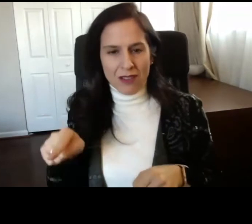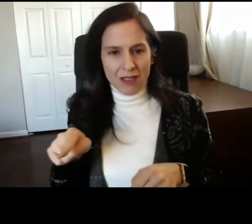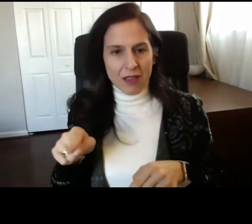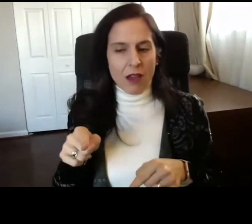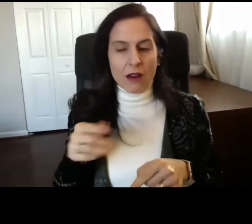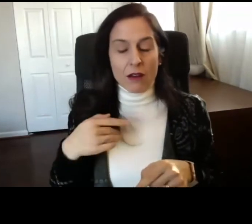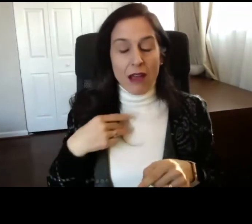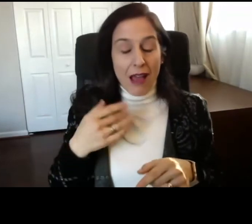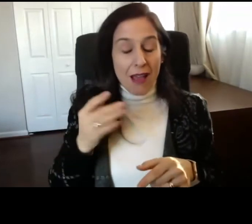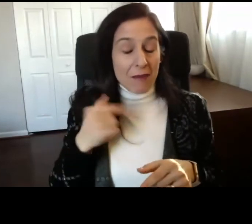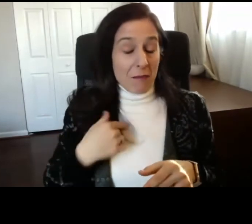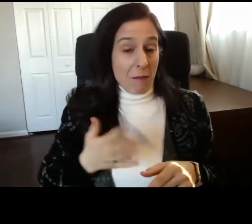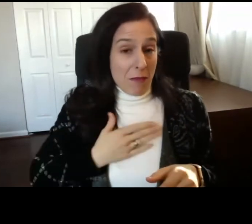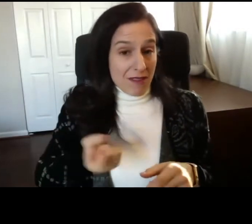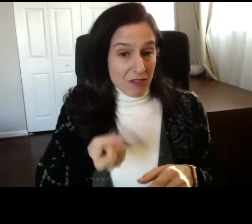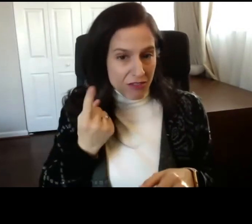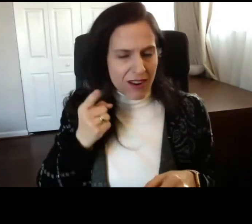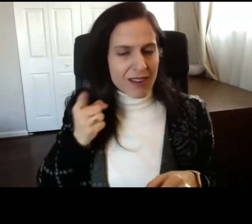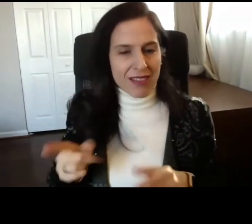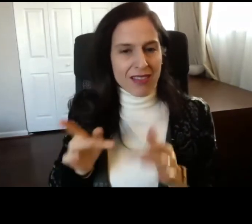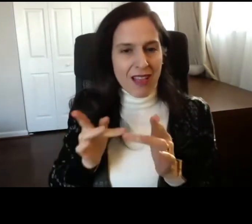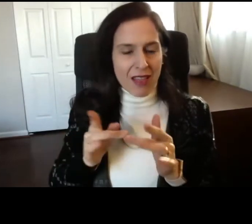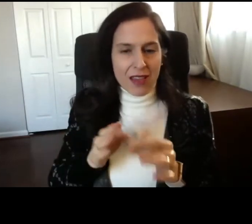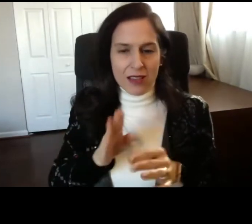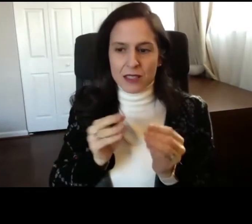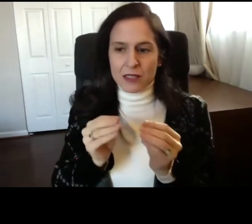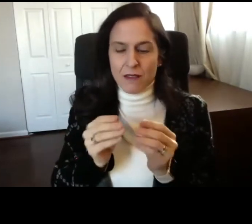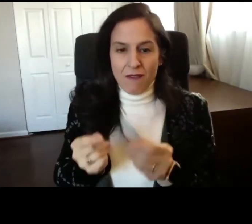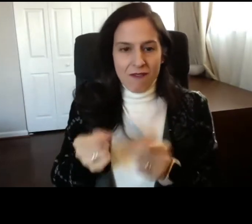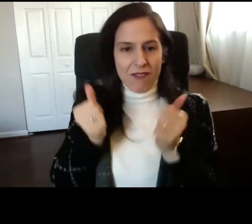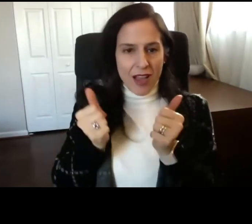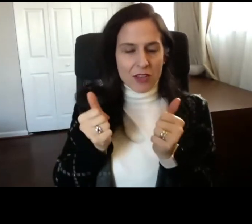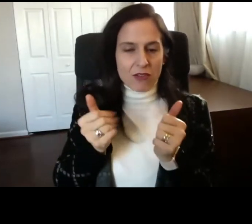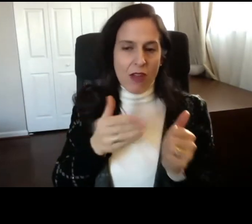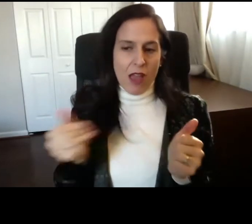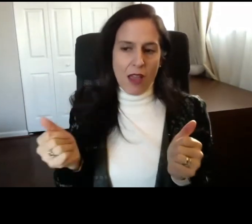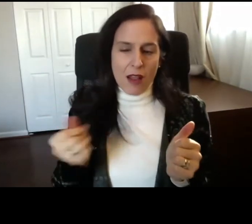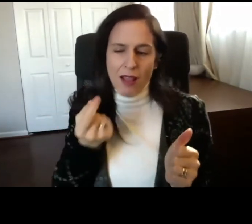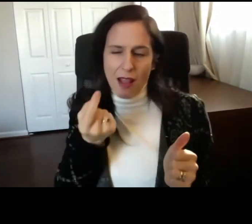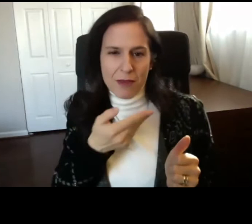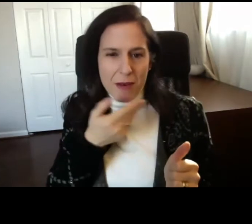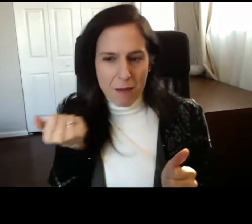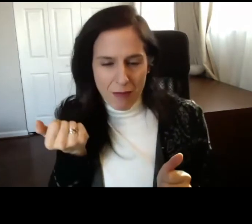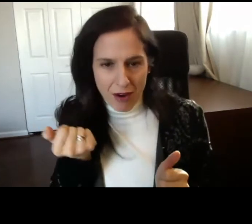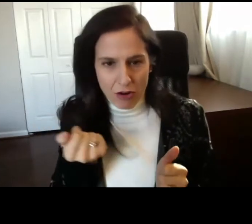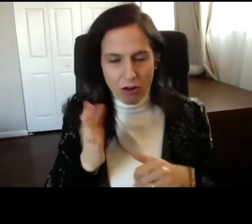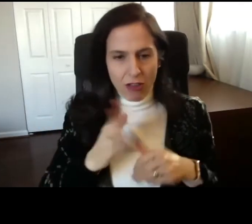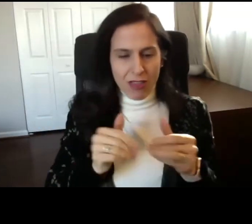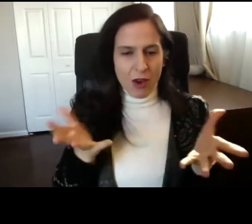i think you have to open up a separate screen to see the captions